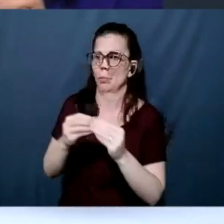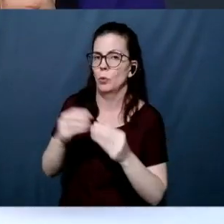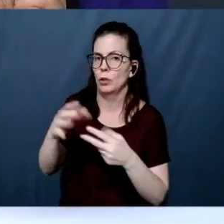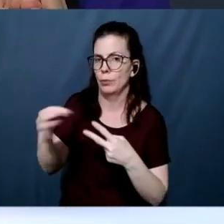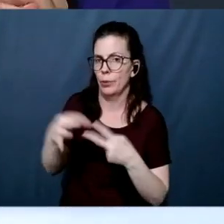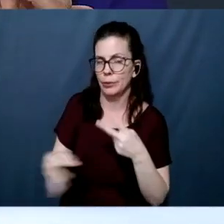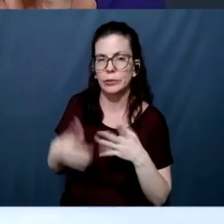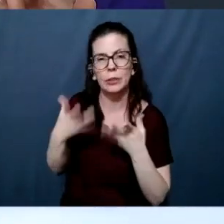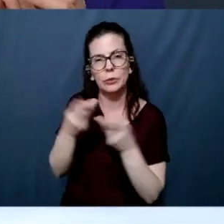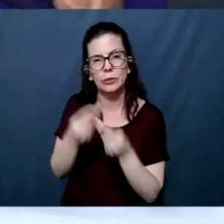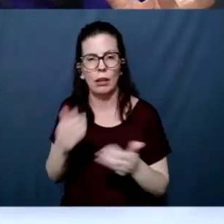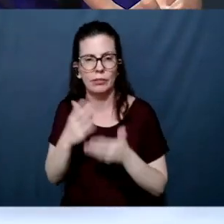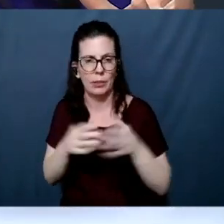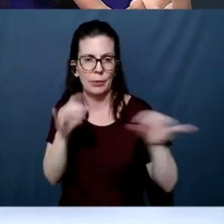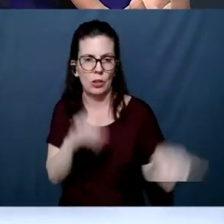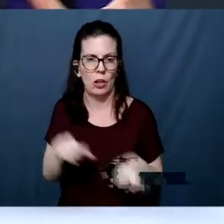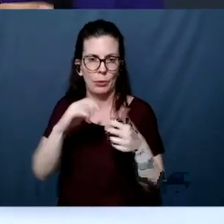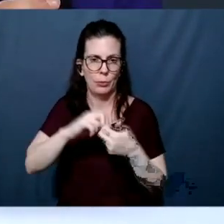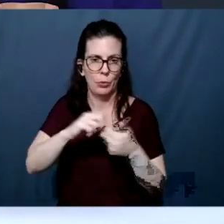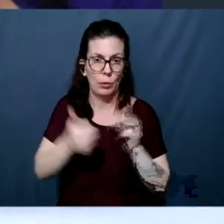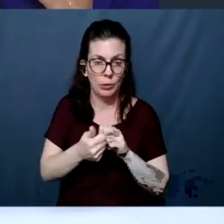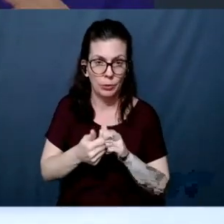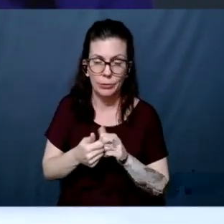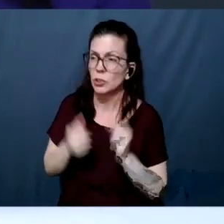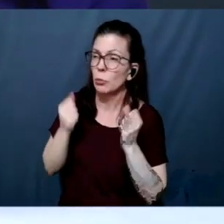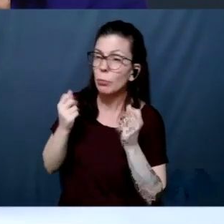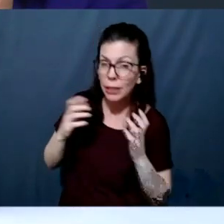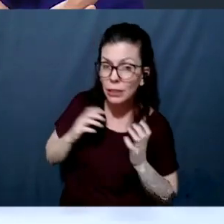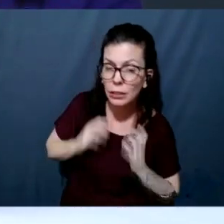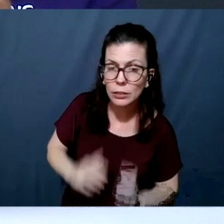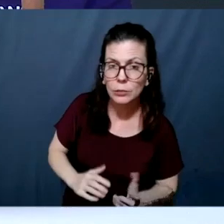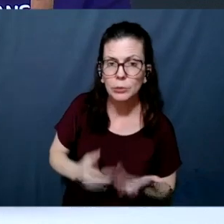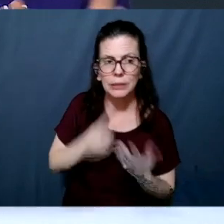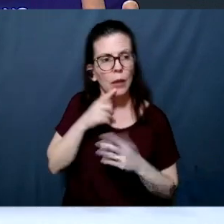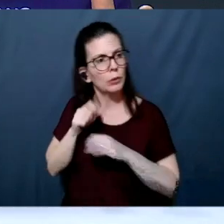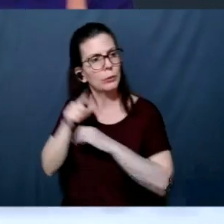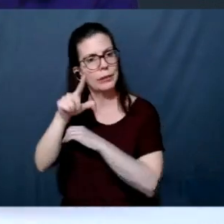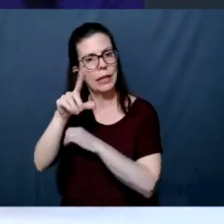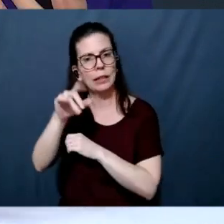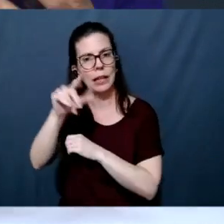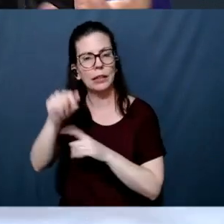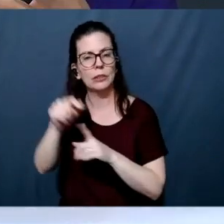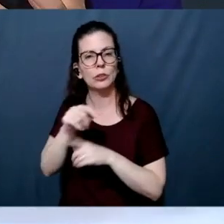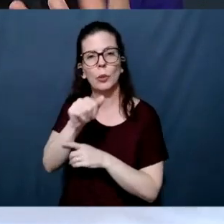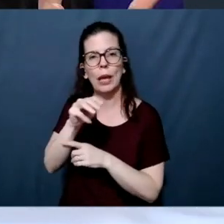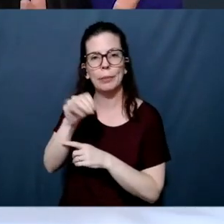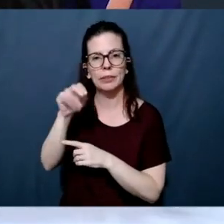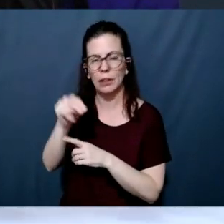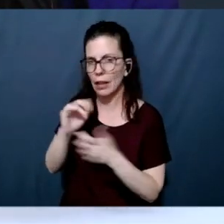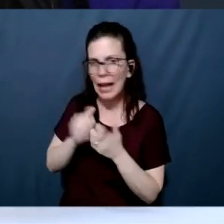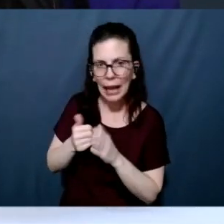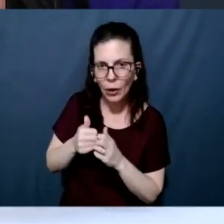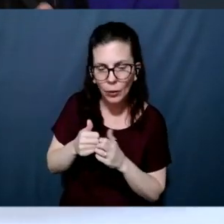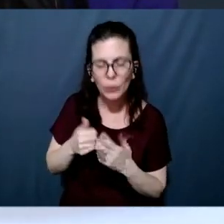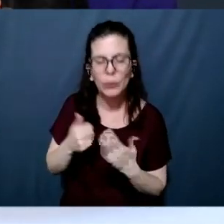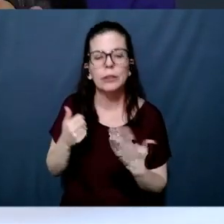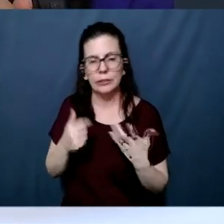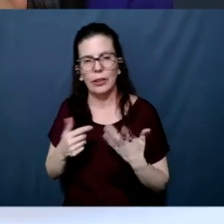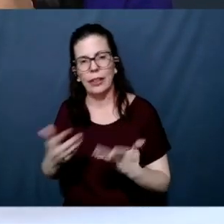So there are a lot of customers who say, I wanna send data to Amazon KVS, how do I do that? And that gives us the capability to do that.